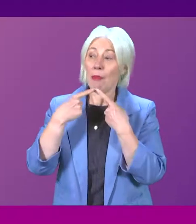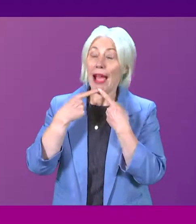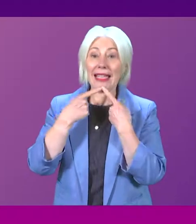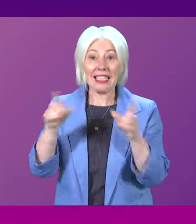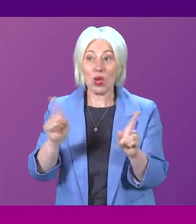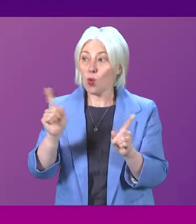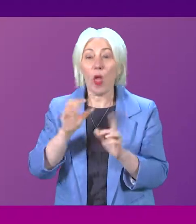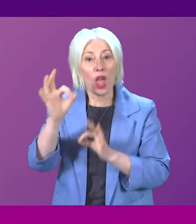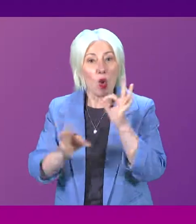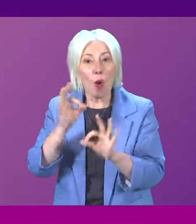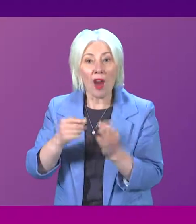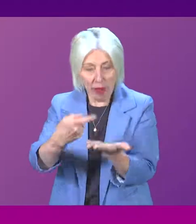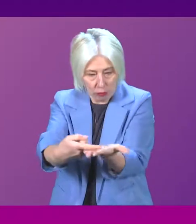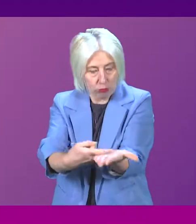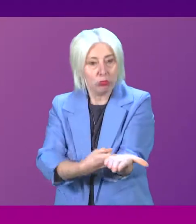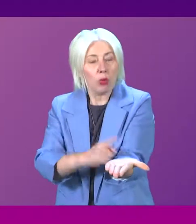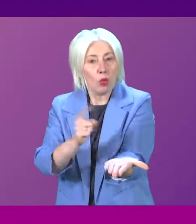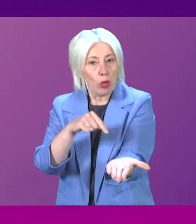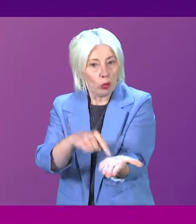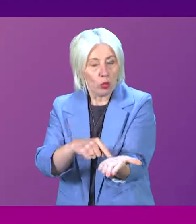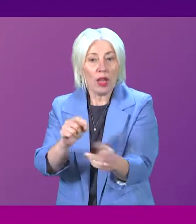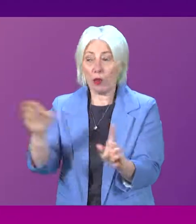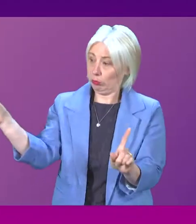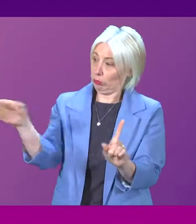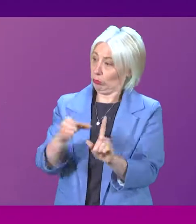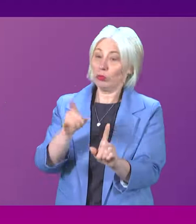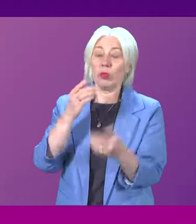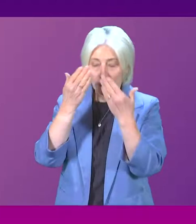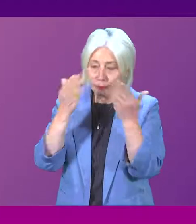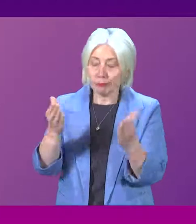inquiry and the appointment of the Hon Lady Poole to be its chair.